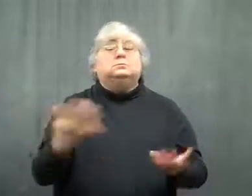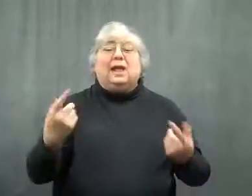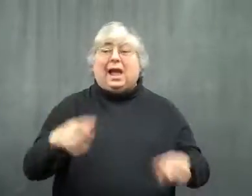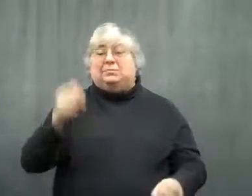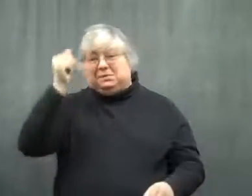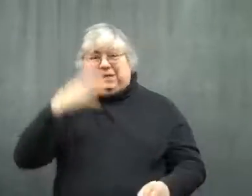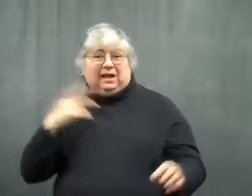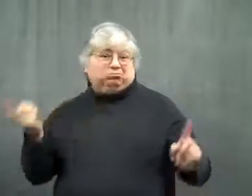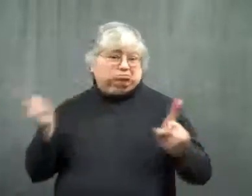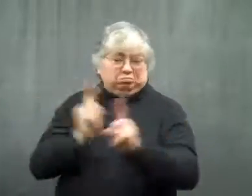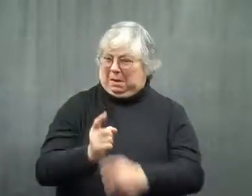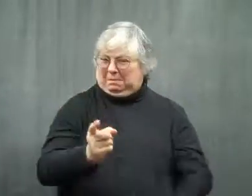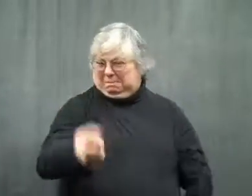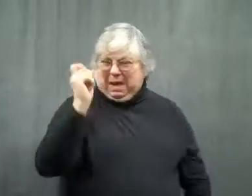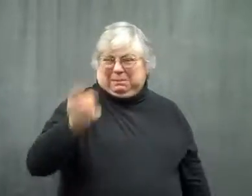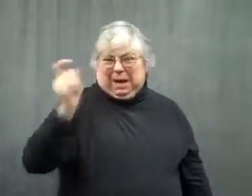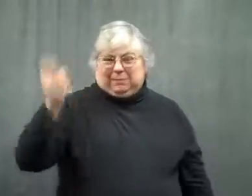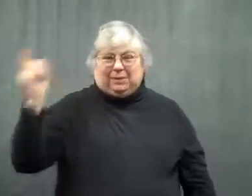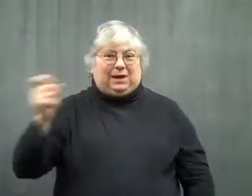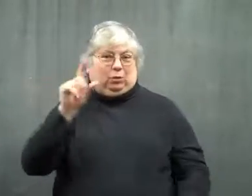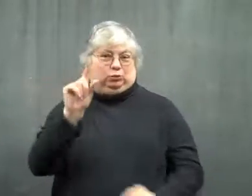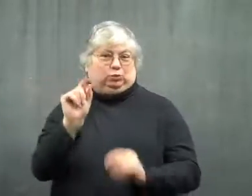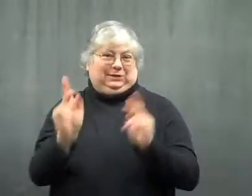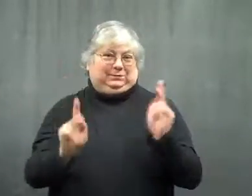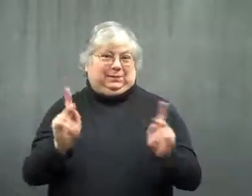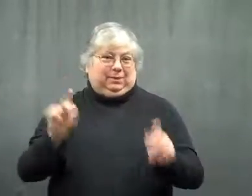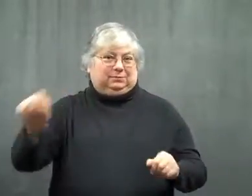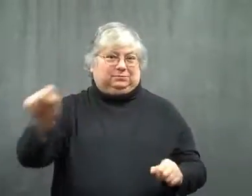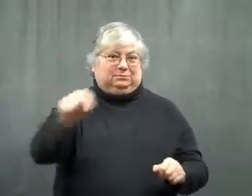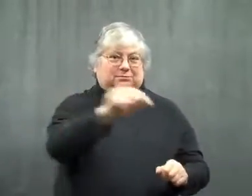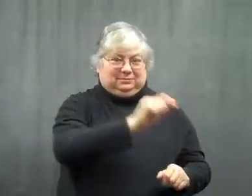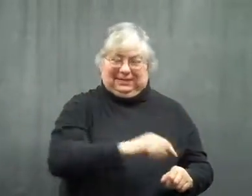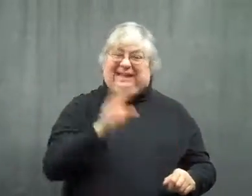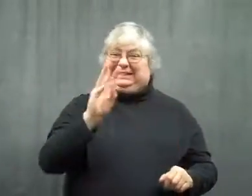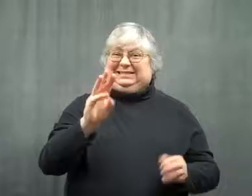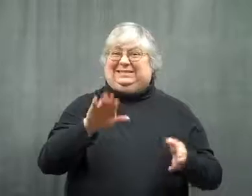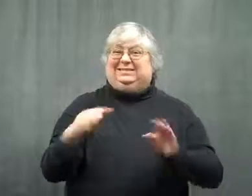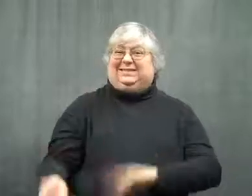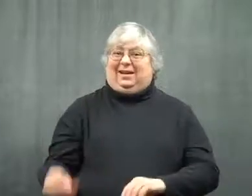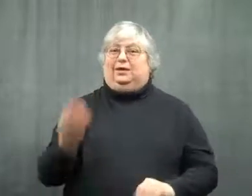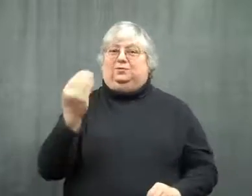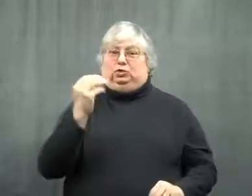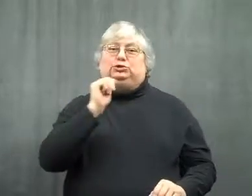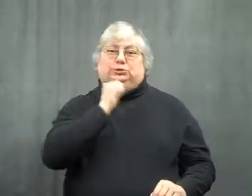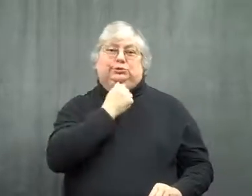A man came up and started shooting. He shot 20 people. Six were killed, and 14 injured.